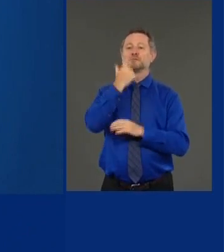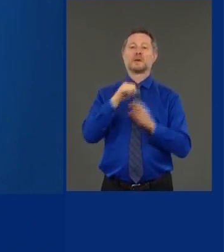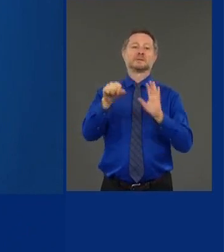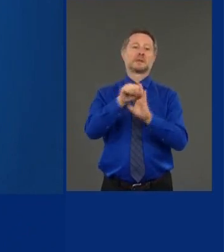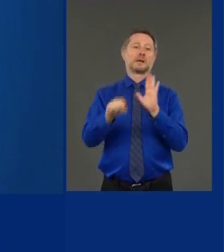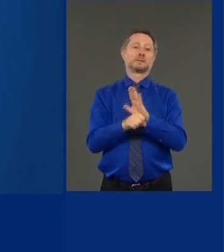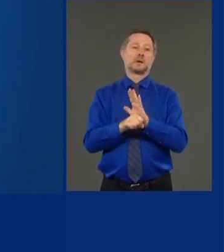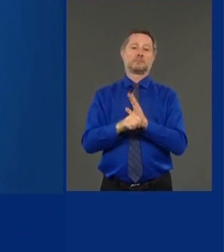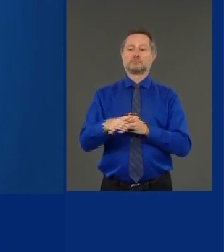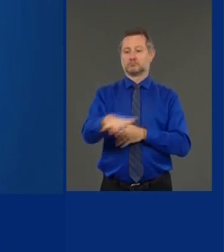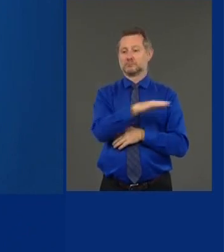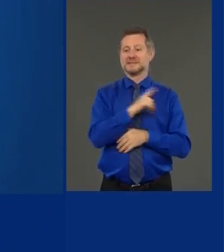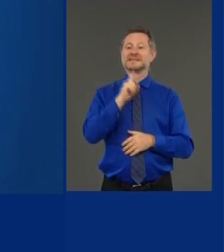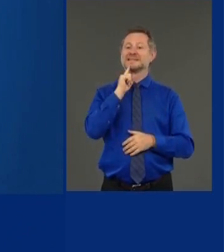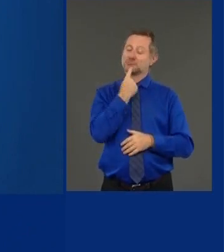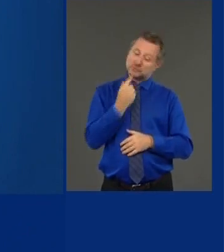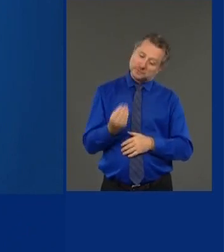STATES ONLY. COVID KILLS REPUBLICANS.